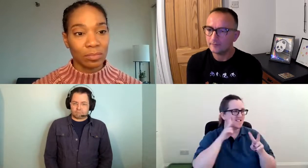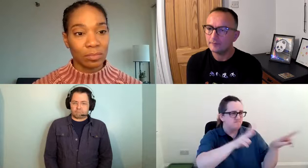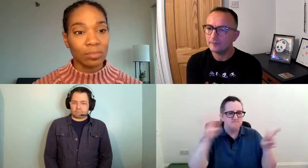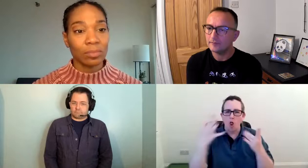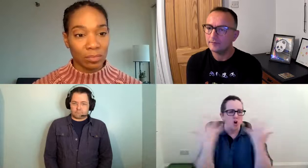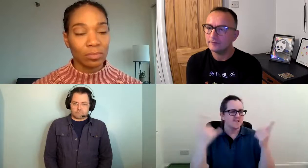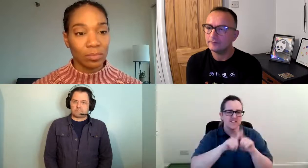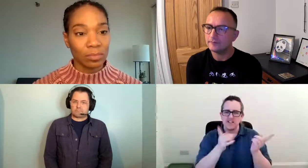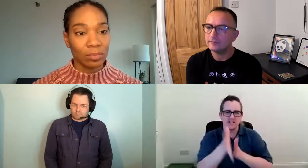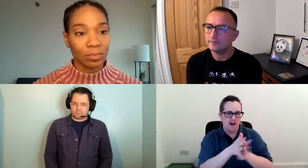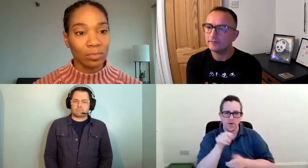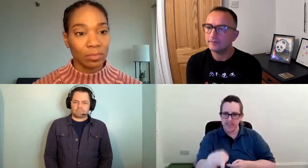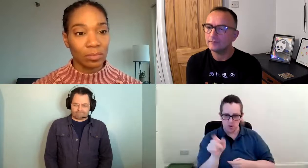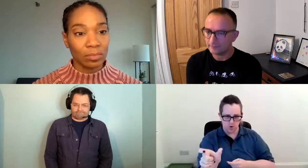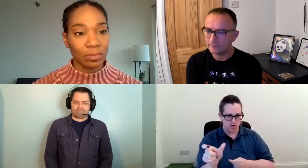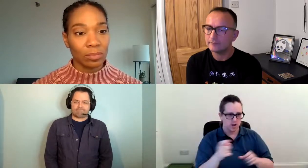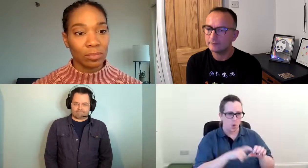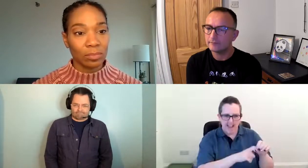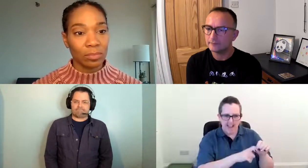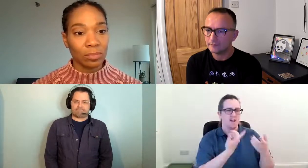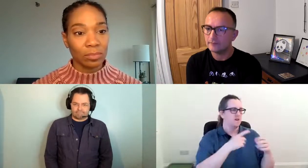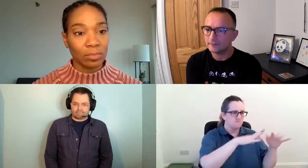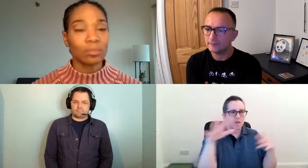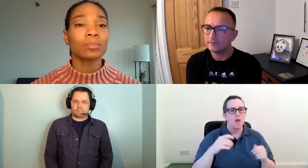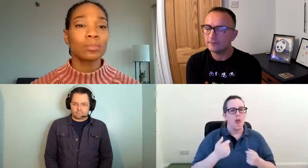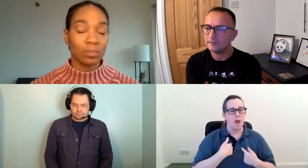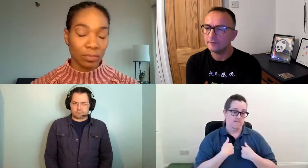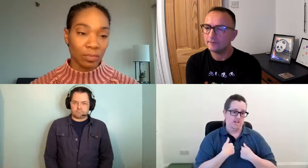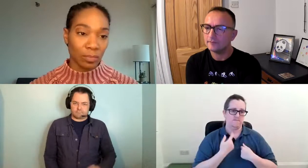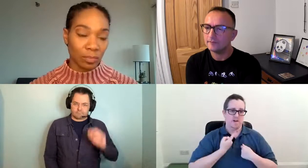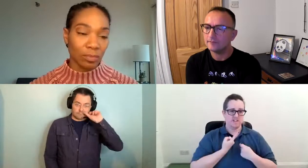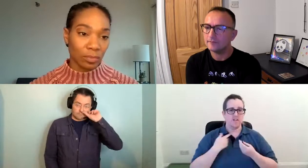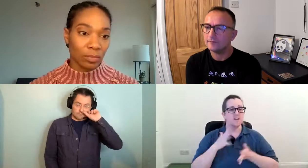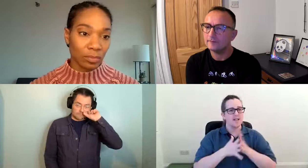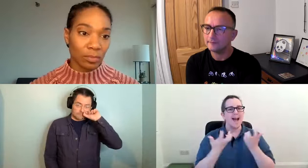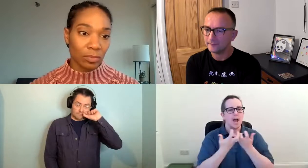because there are a lot of words that start with a QI